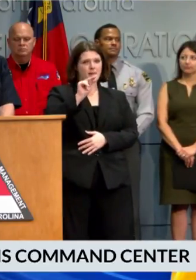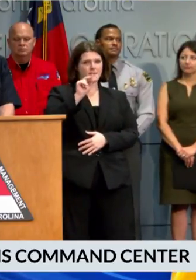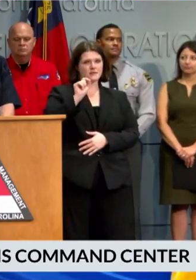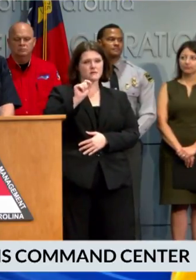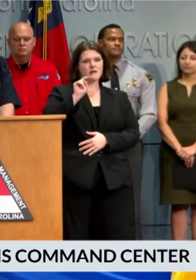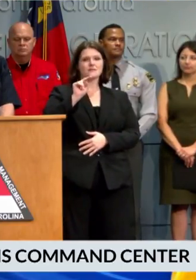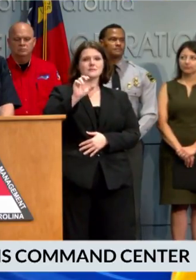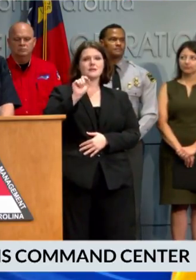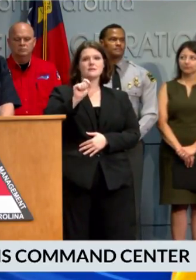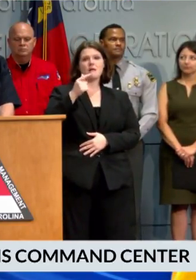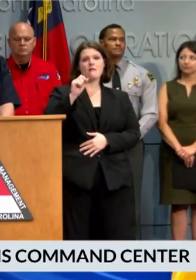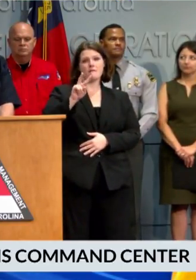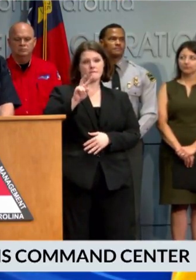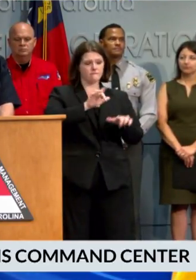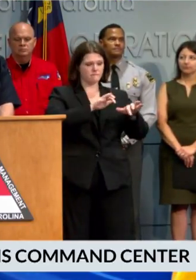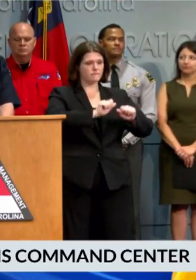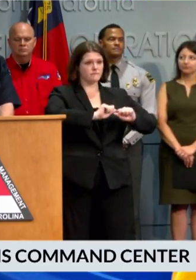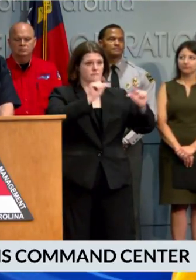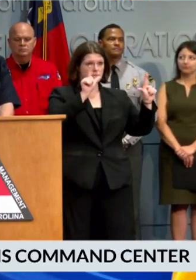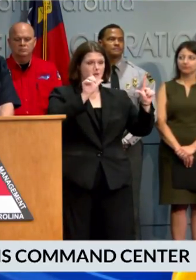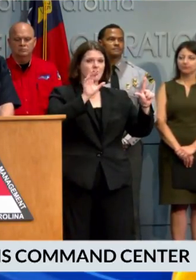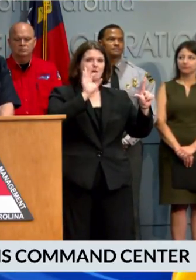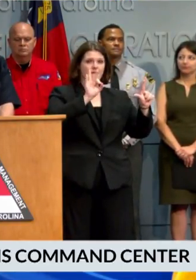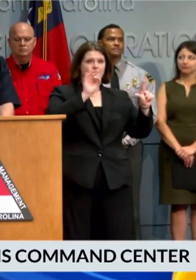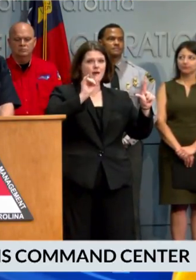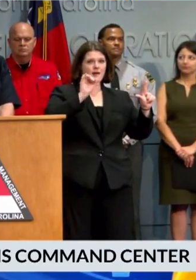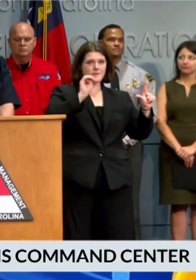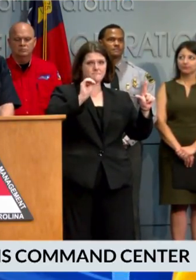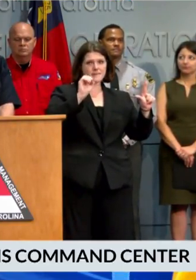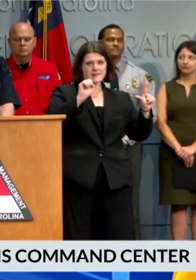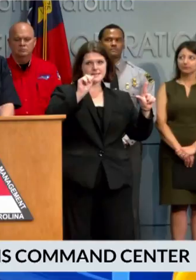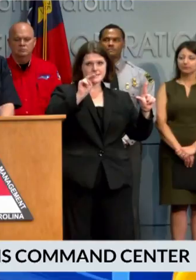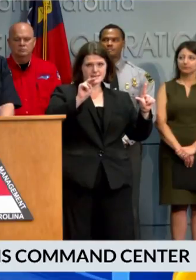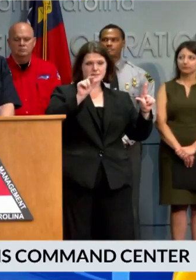FAIR BLUFF IN COLUMBUS COUNTY. WE URGE ALL OF THE RESIDENTS TO LOG INTO OUR FLOOD INUNDATION